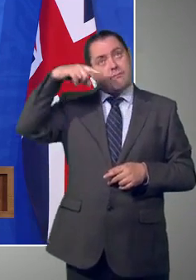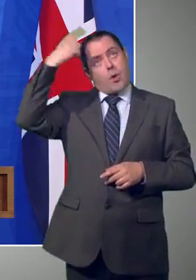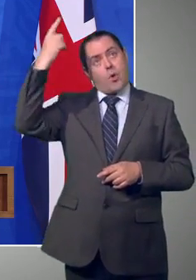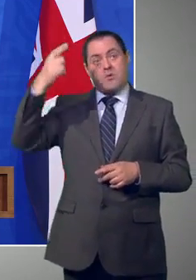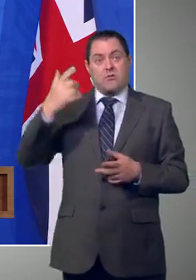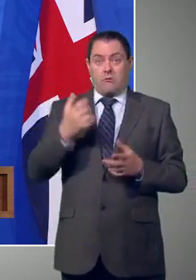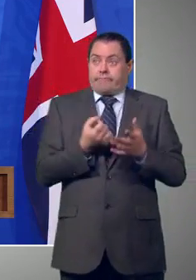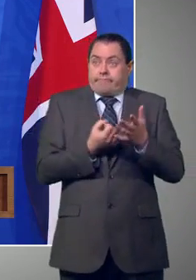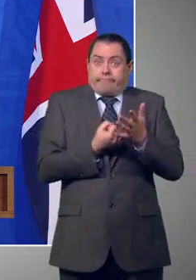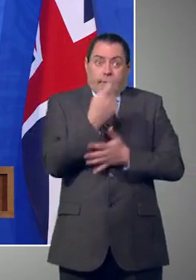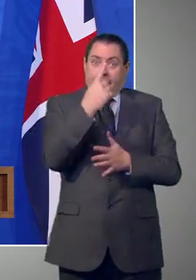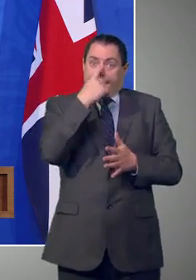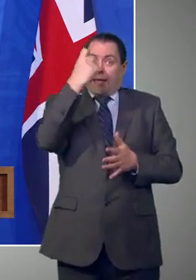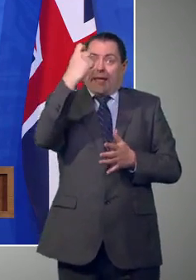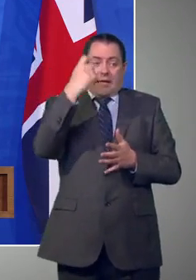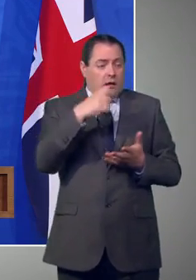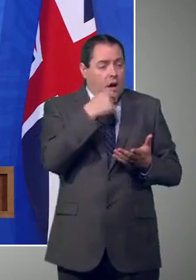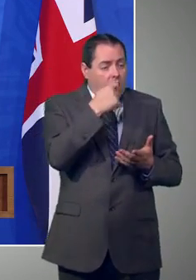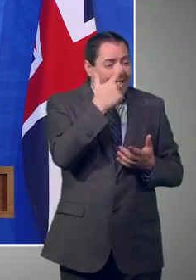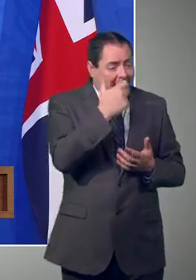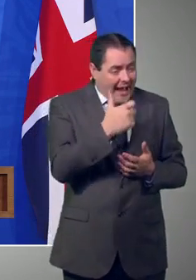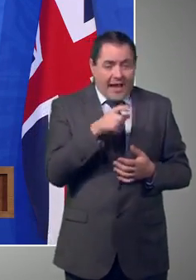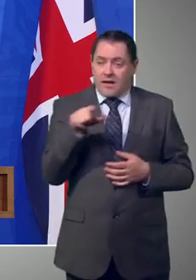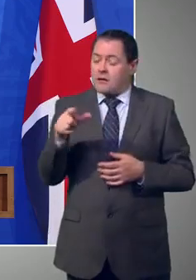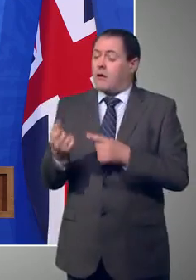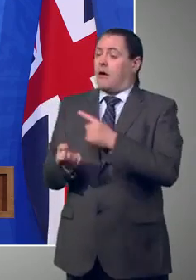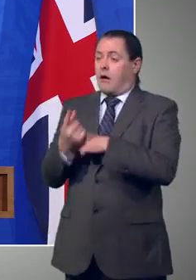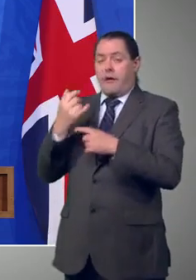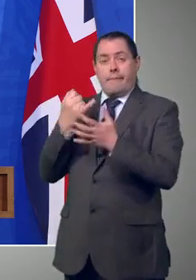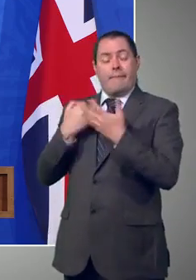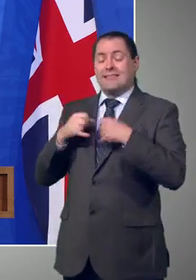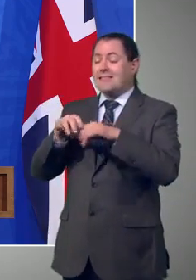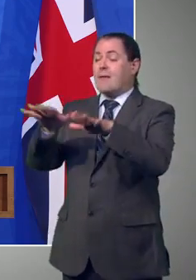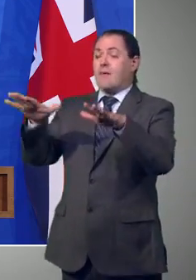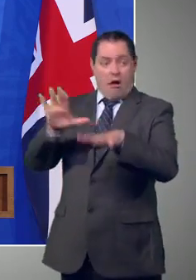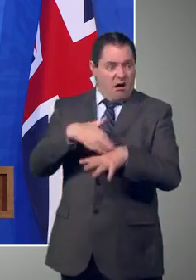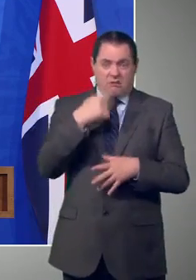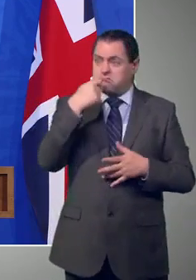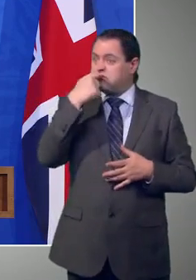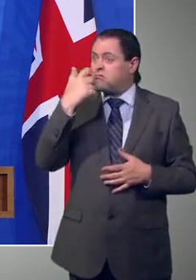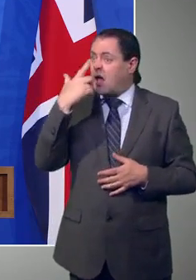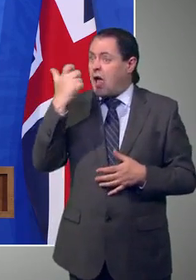We didn't we had to build one and then once we built one, we